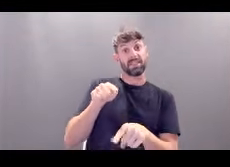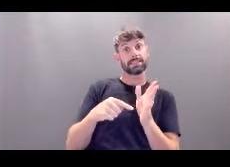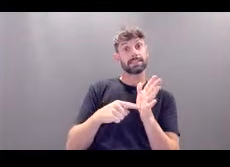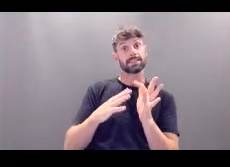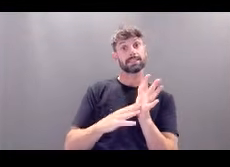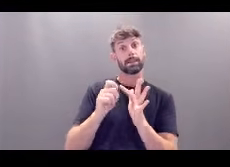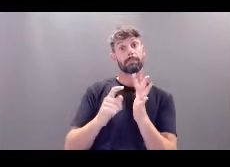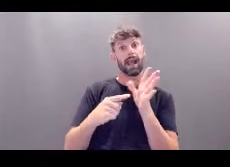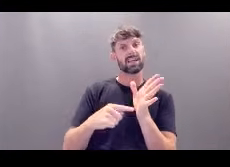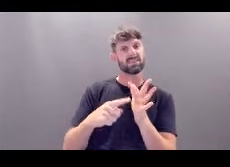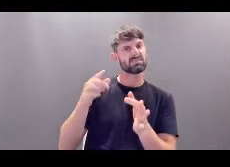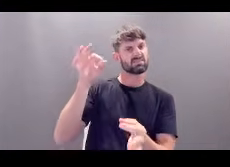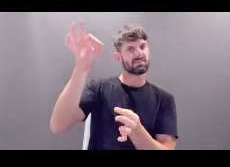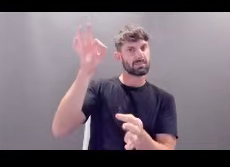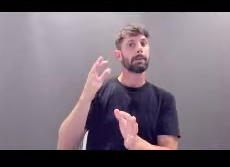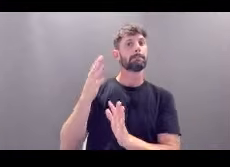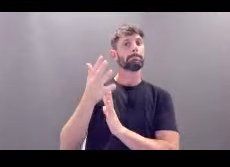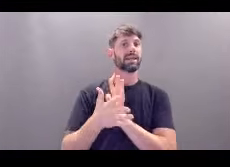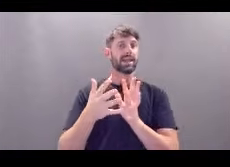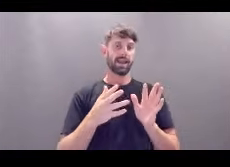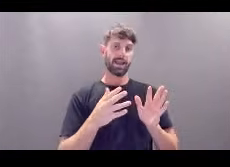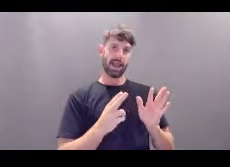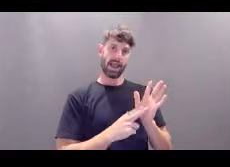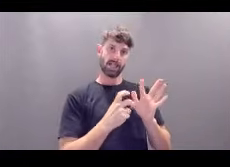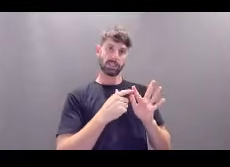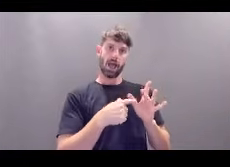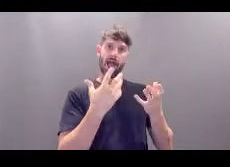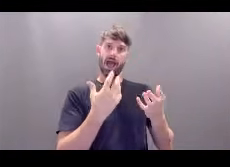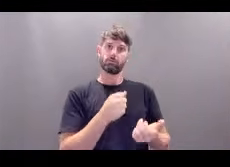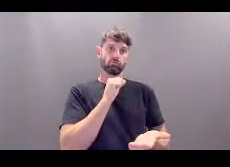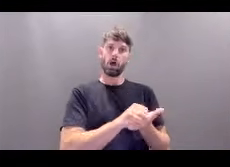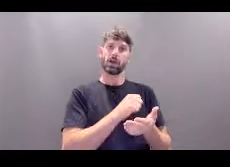the information required for planning and approval, and it helps avoid delays.